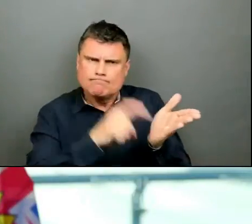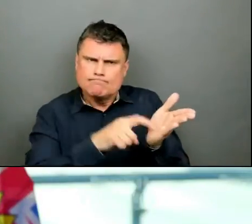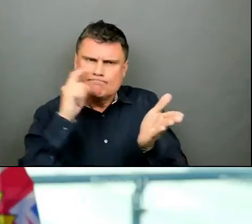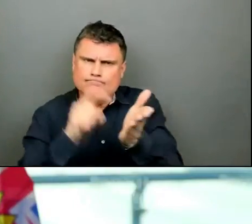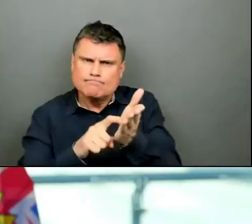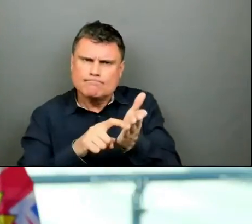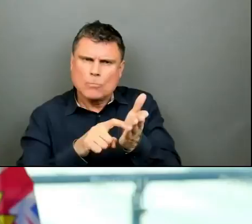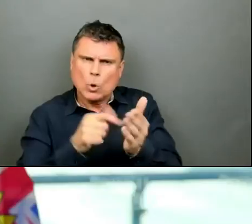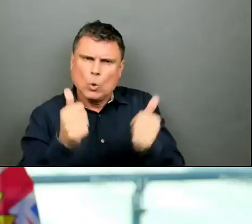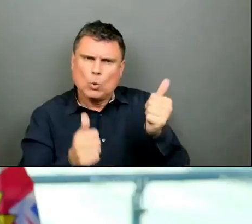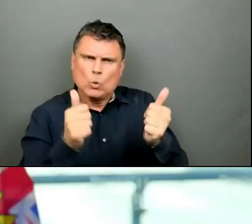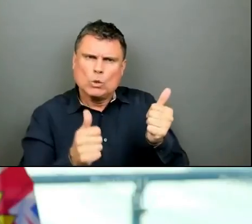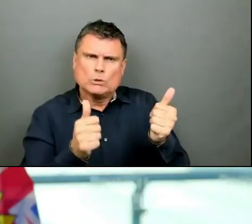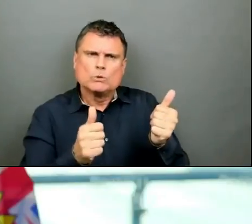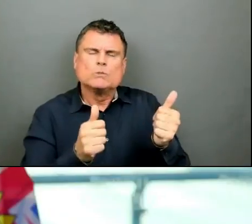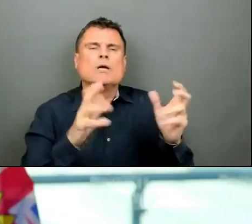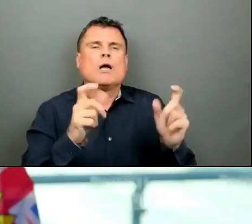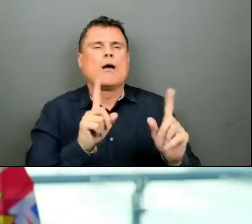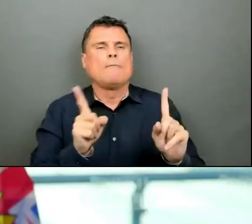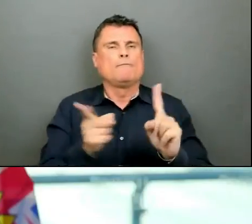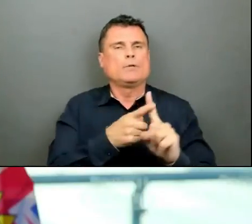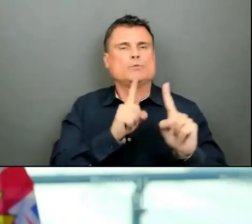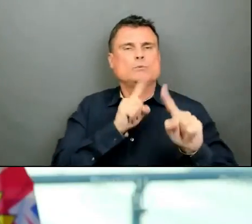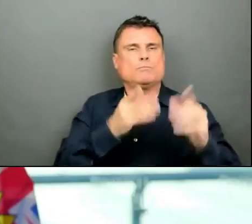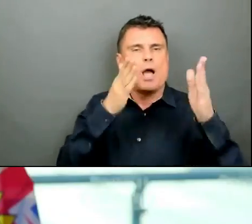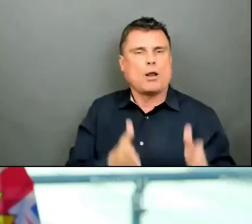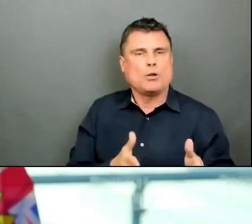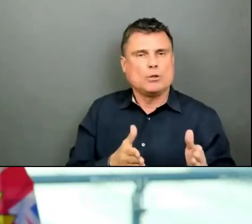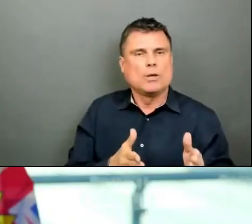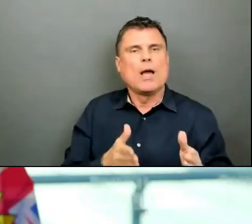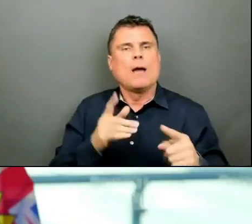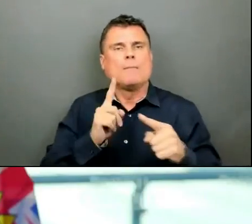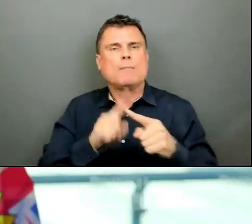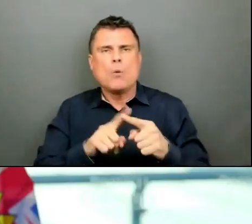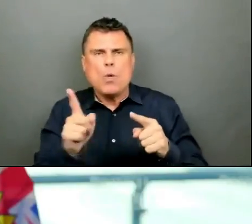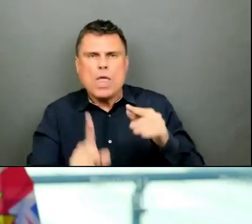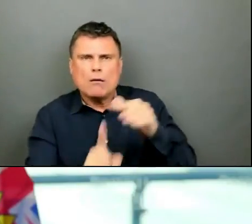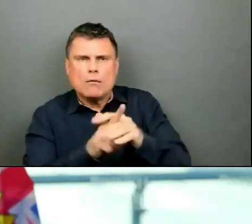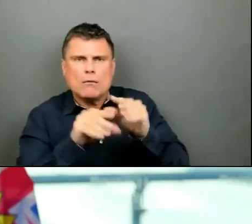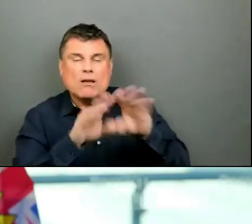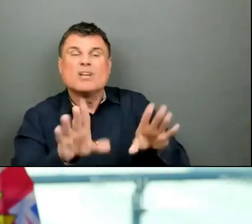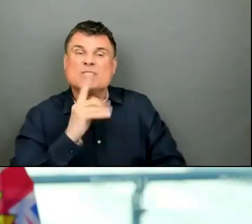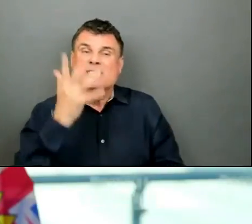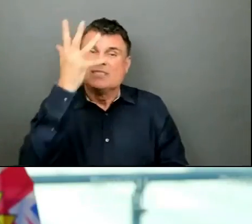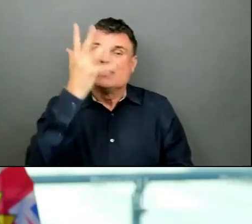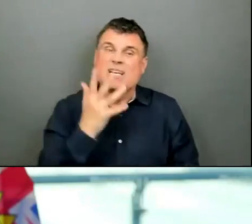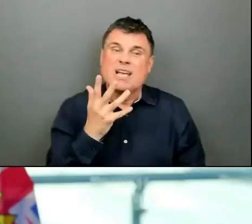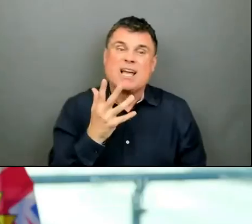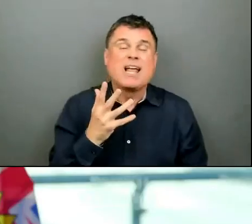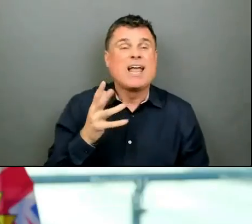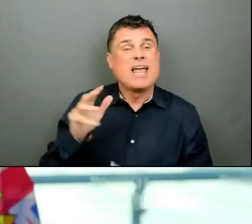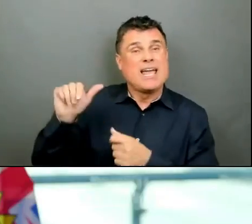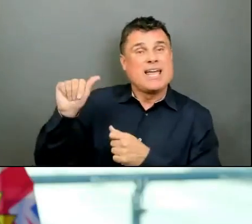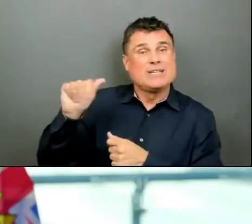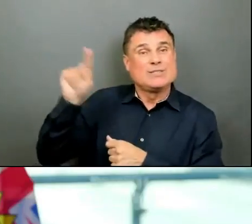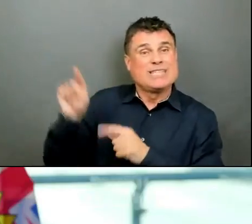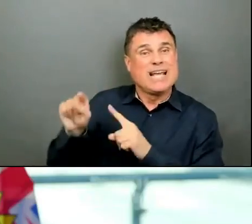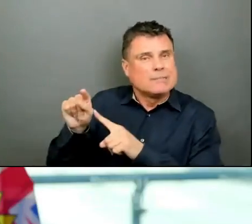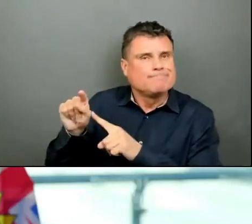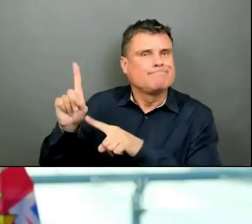done quite a lot in first responders and outbreaks. Unfortunately with the AstraZeneca suspension we needed to change that.